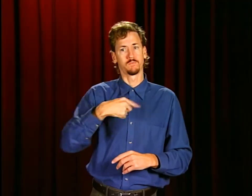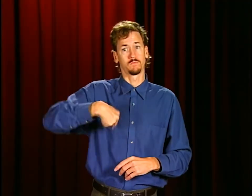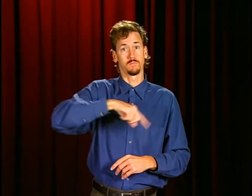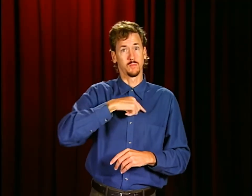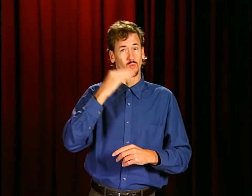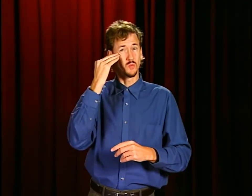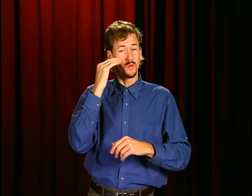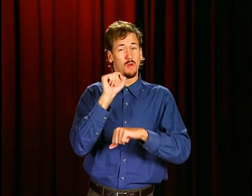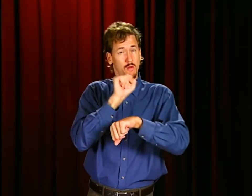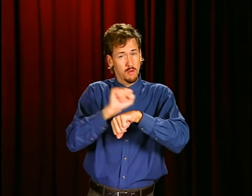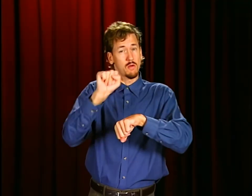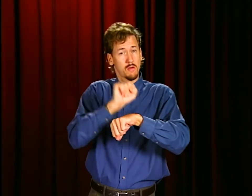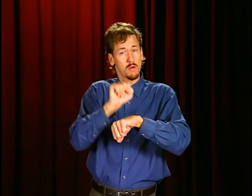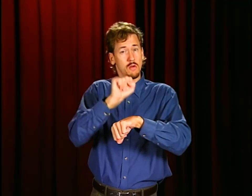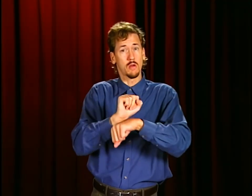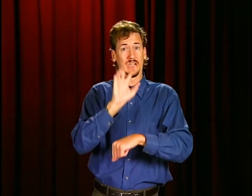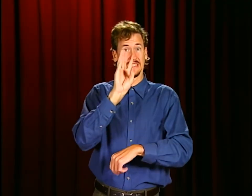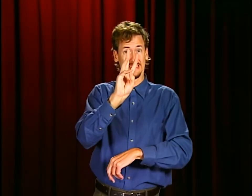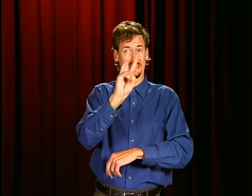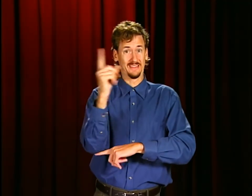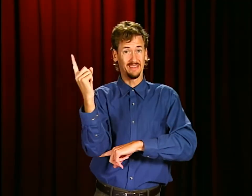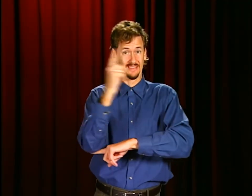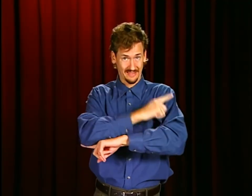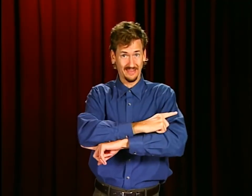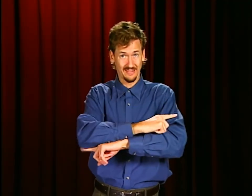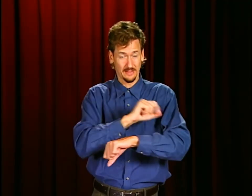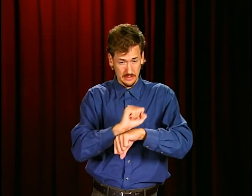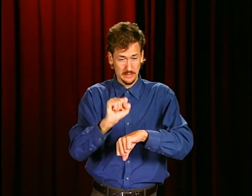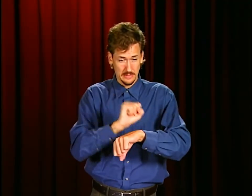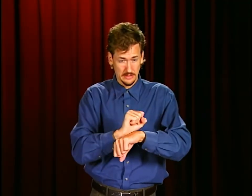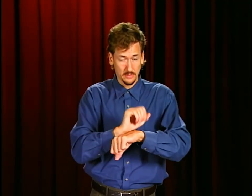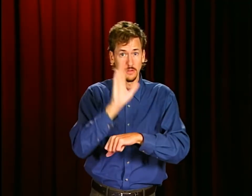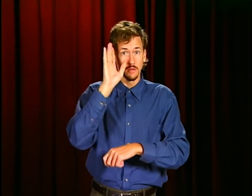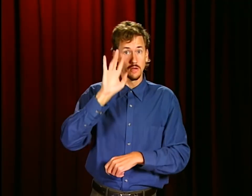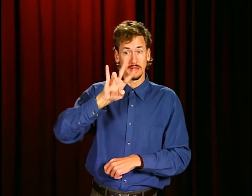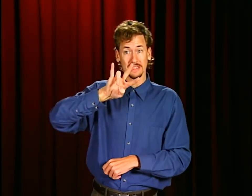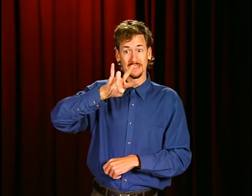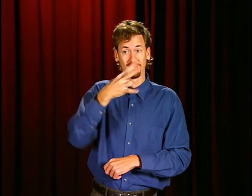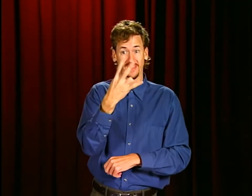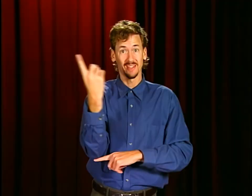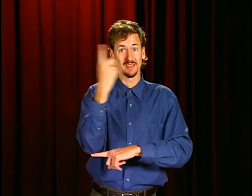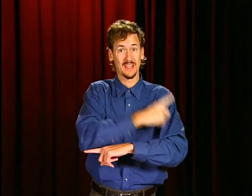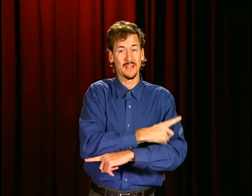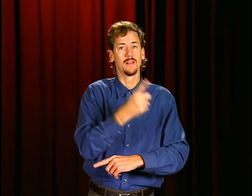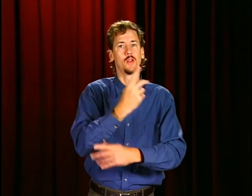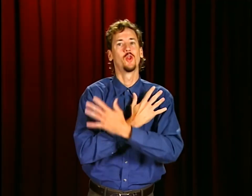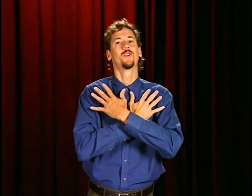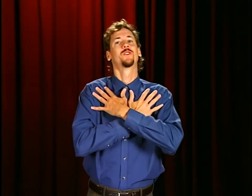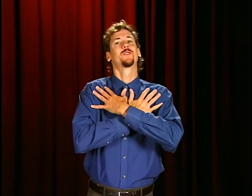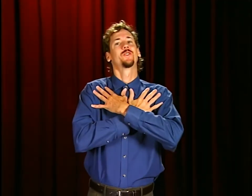BUT, HEY, YOU BETTER NOT LIE TO ME AGAIN. I WON'T. I PROMISE. CROSS MY HEART I WON'T. ALL RIGHT,